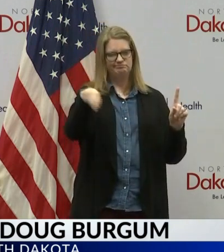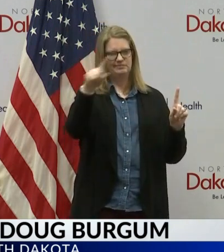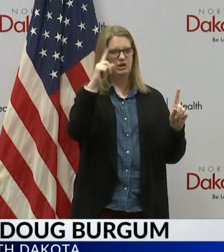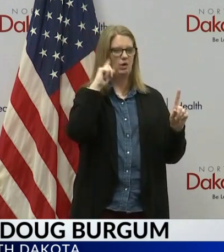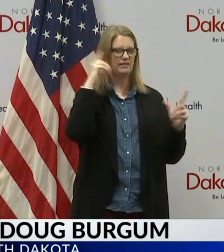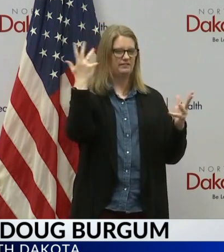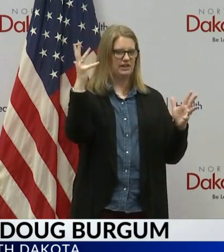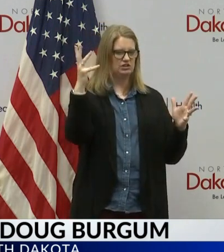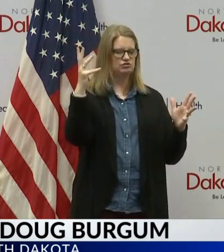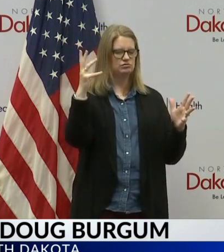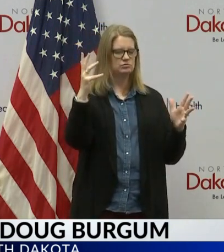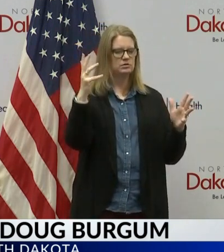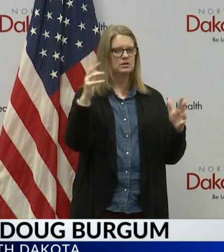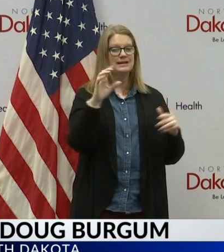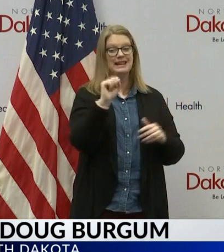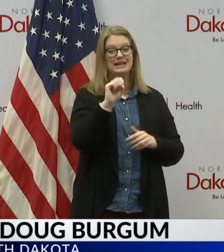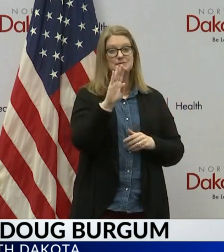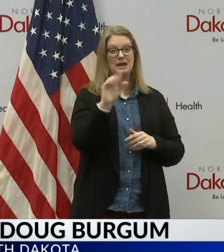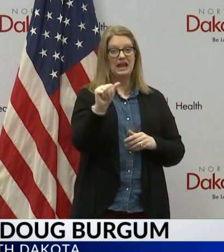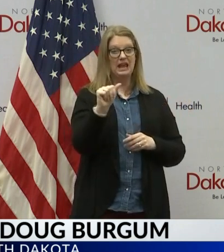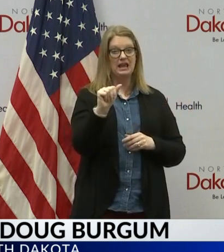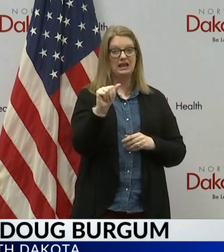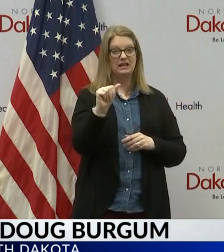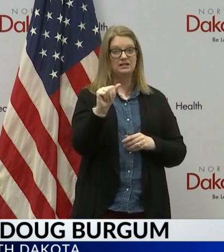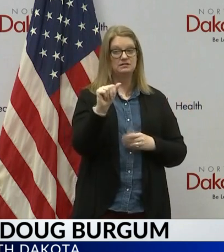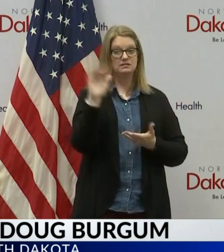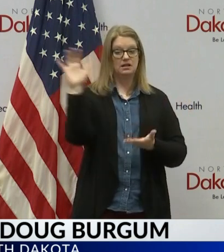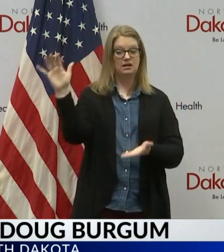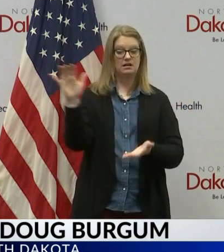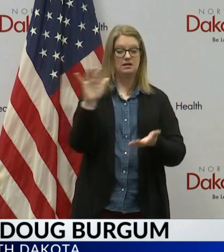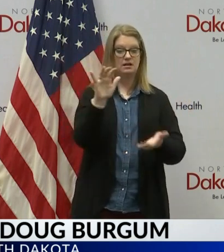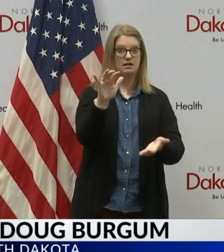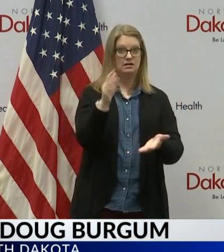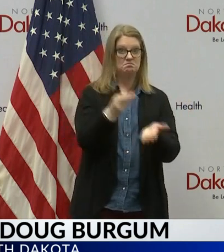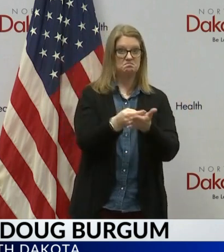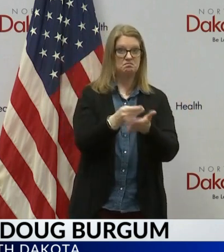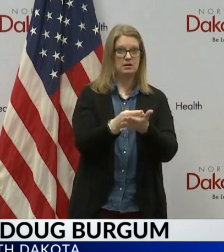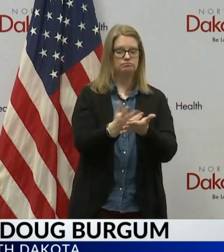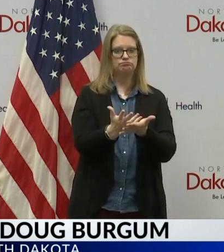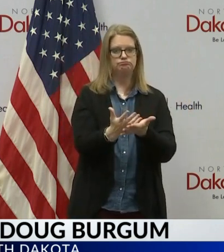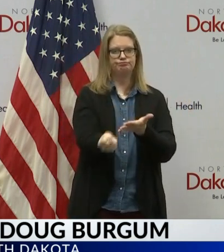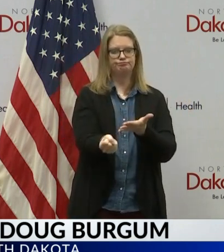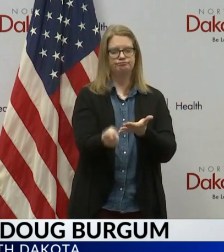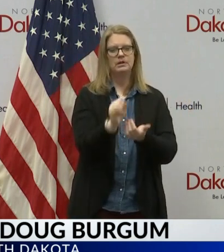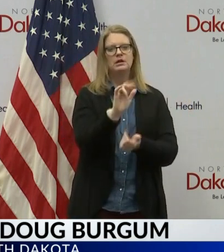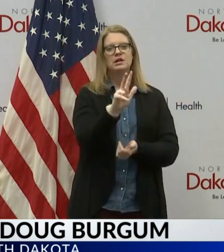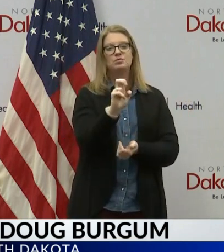THIS MORNING TREASURY SECRETARY STEVE MNUCHIN WHAT